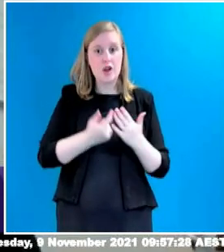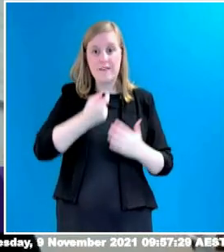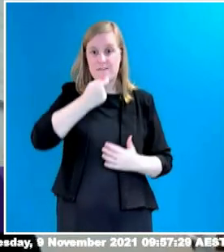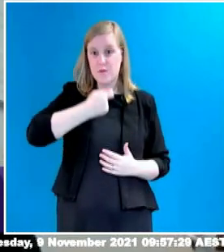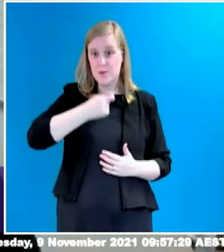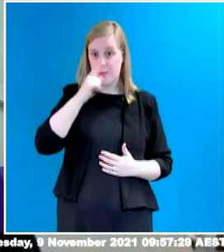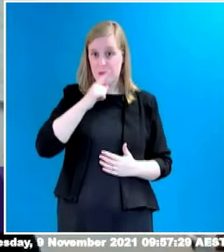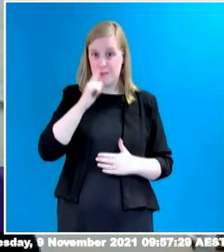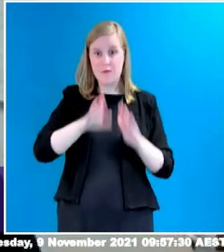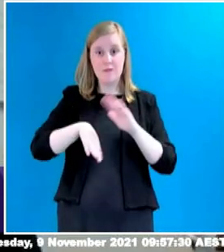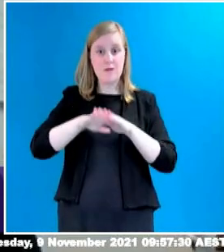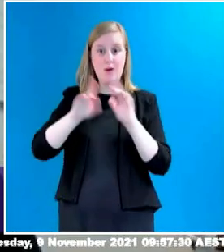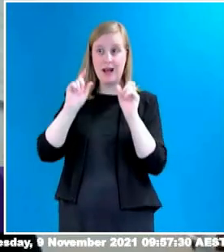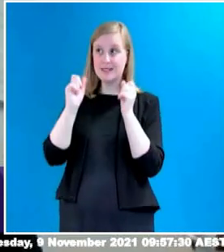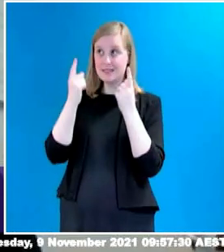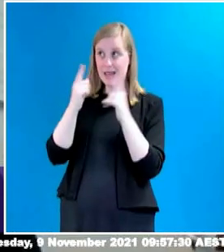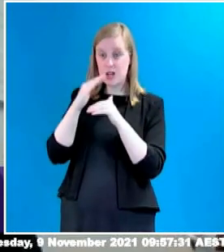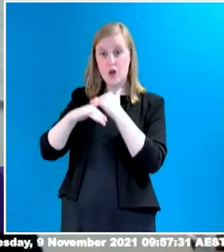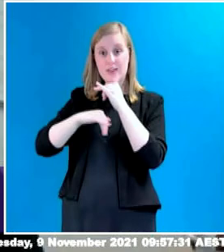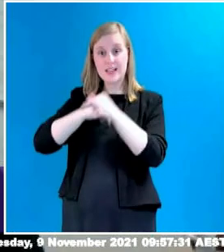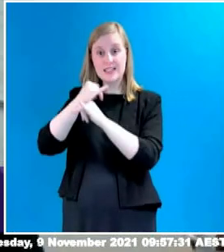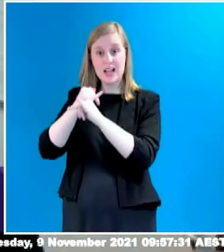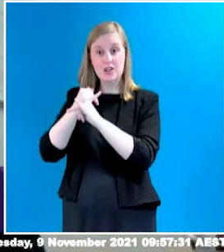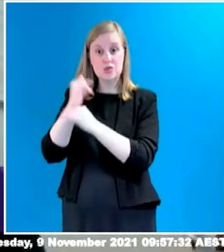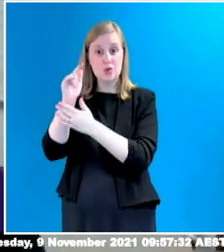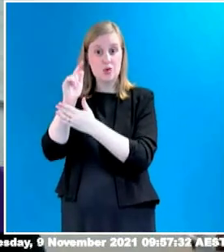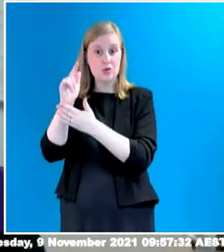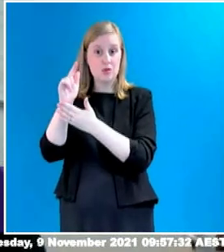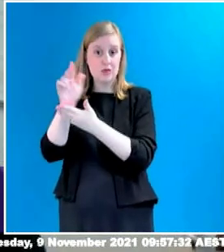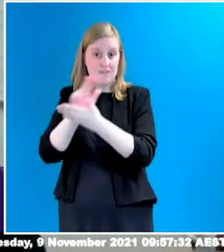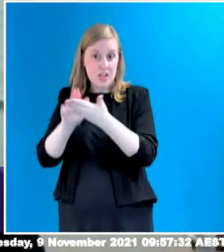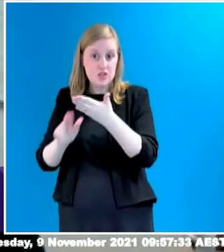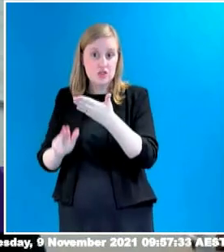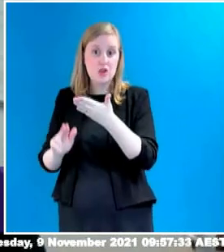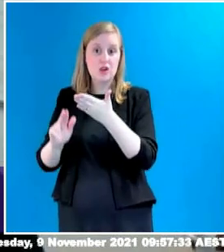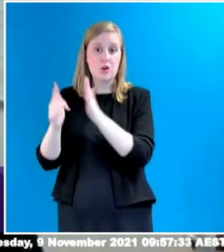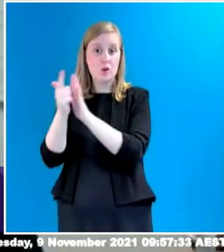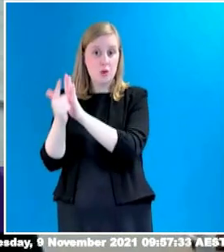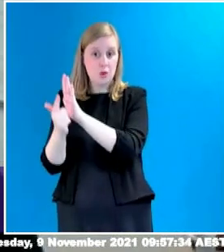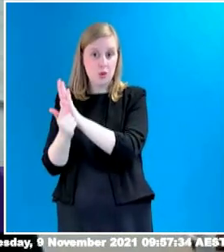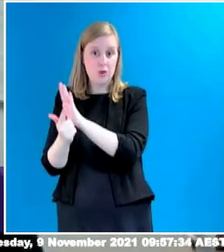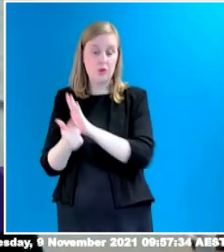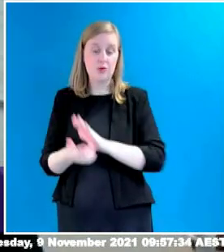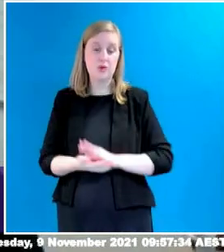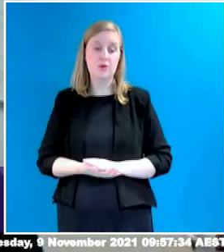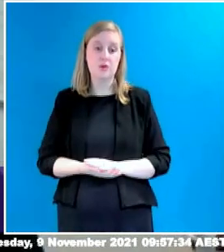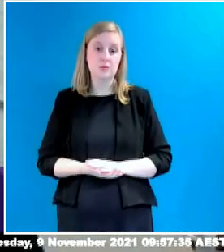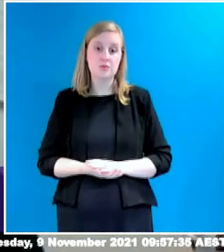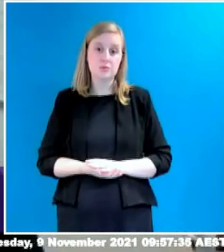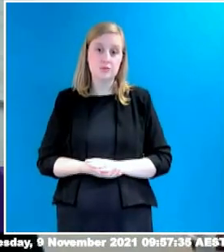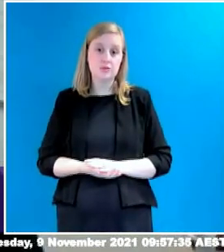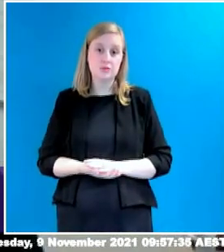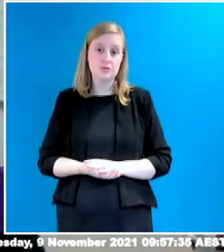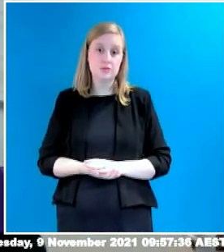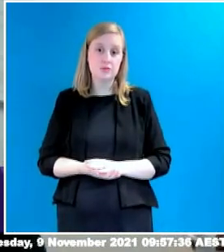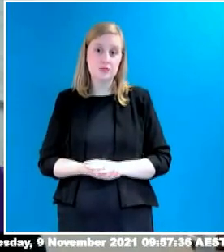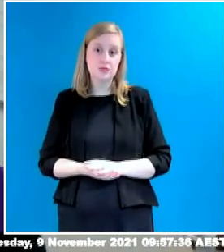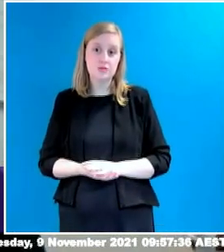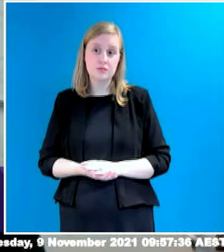the international conventions and the extent of the interpretation of those provisions.